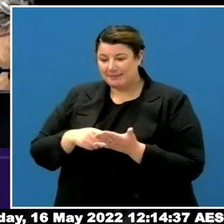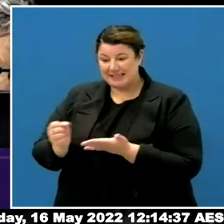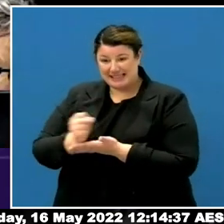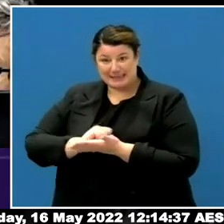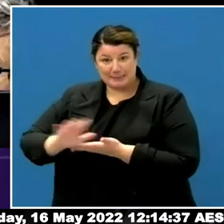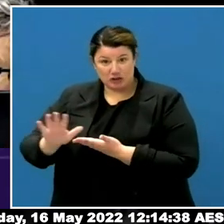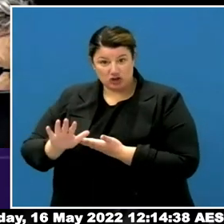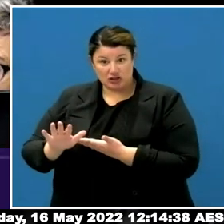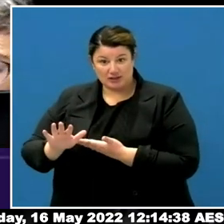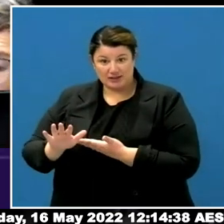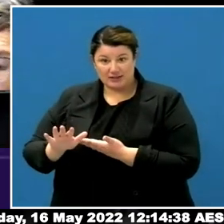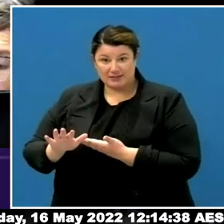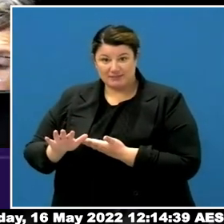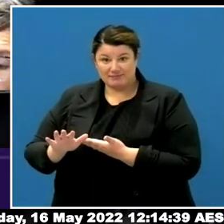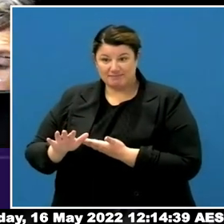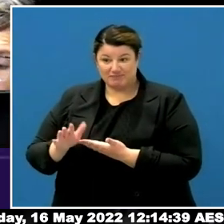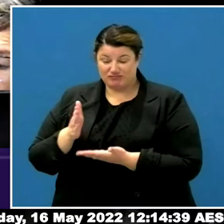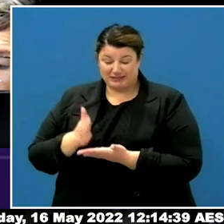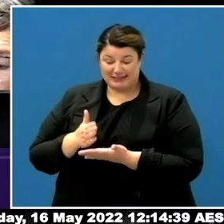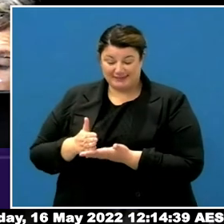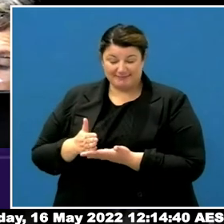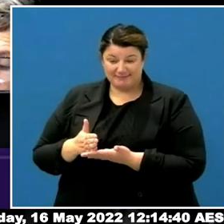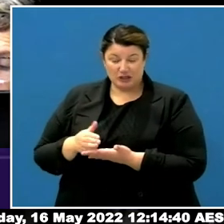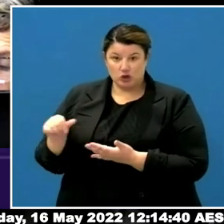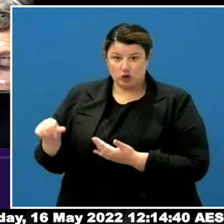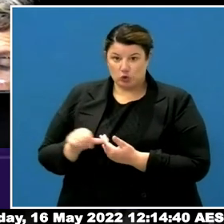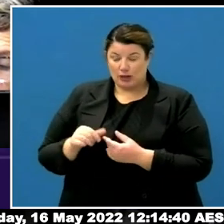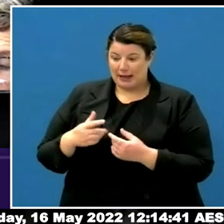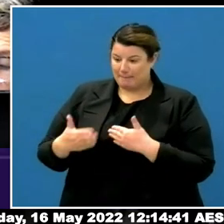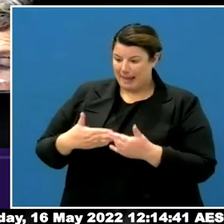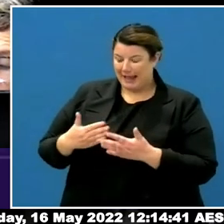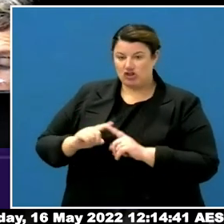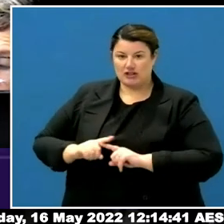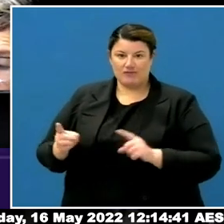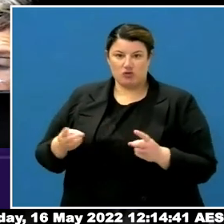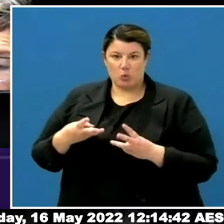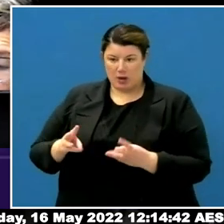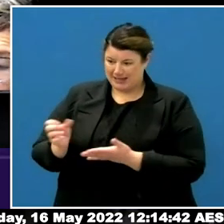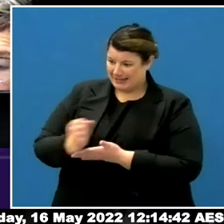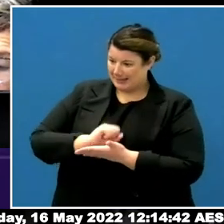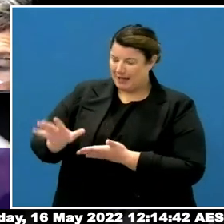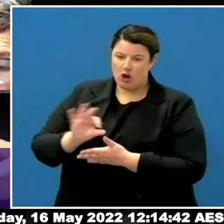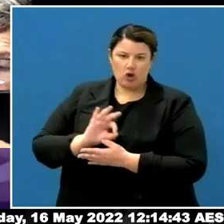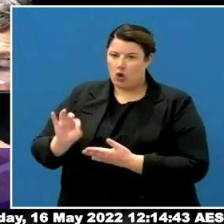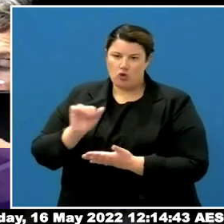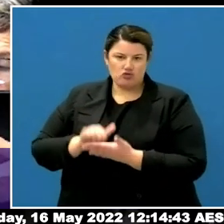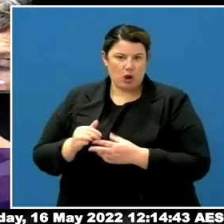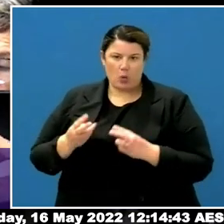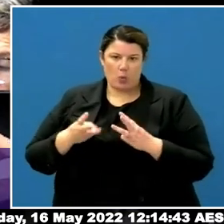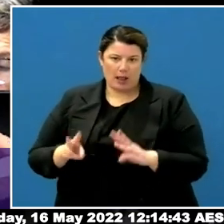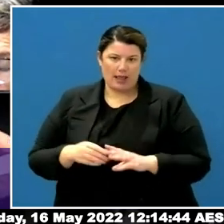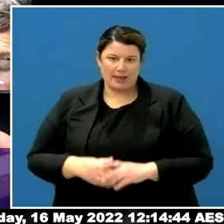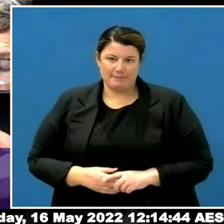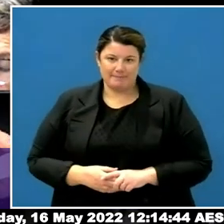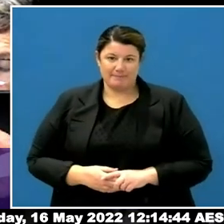words, a blunt instrument, that there should have been another way to approach this. Yes. MR FOGARTY: And I think you say you felt it had been handled very